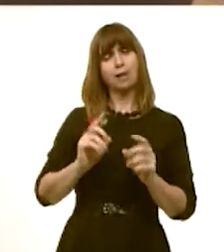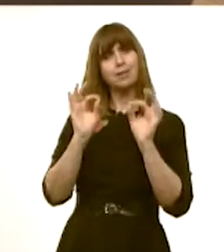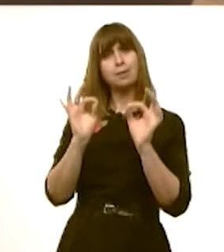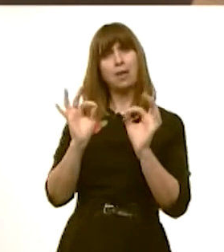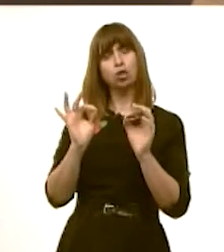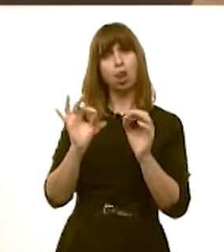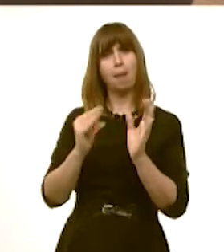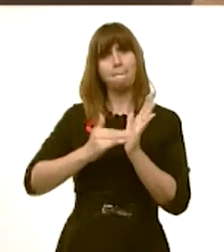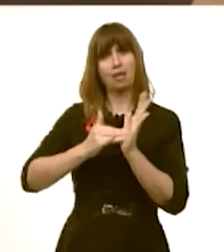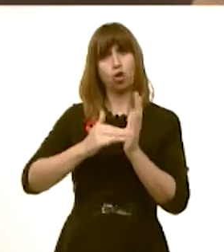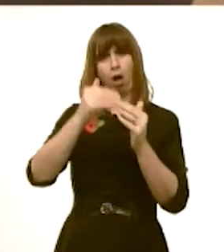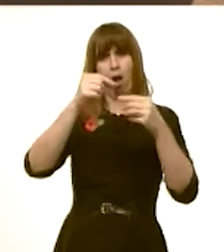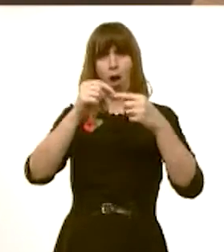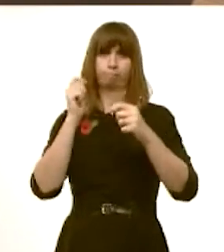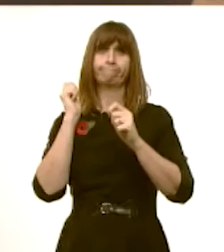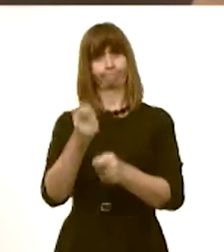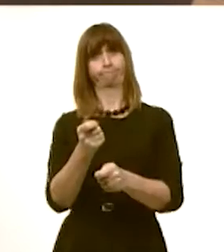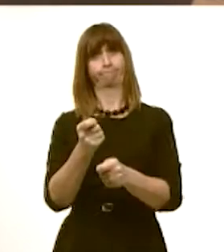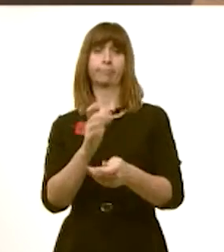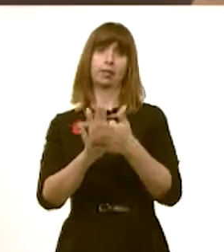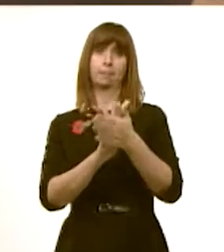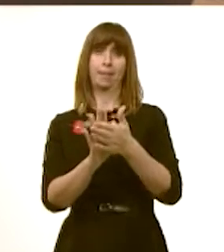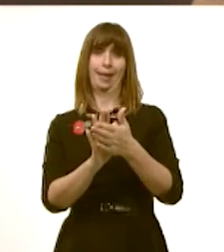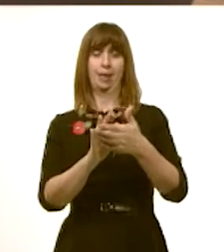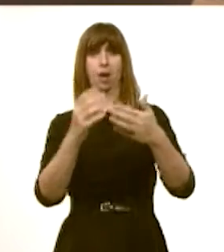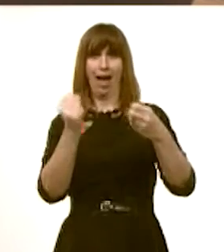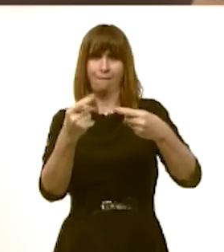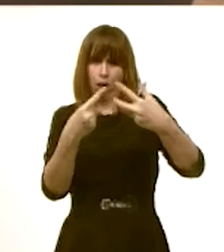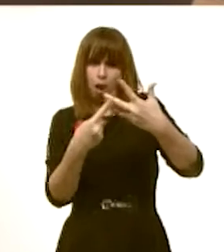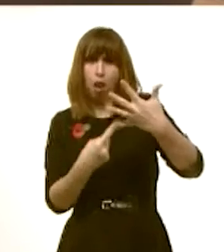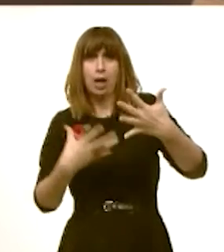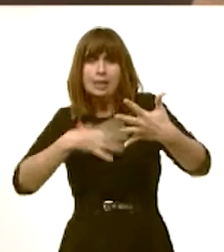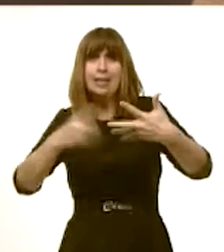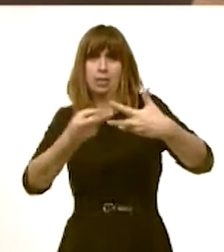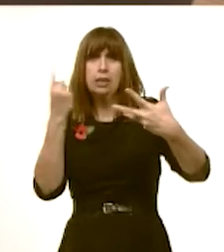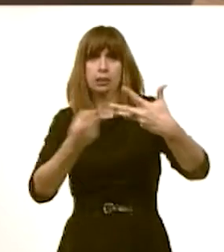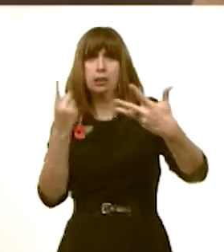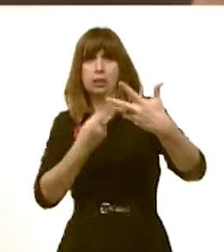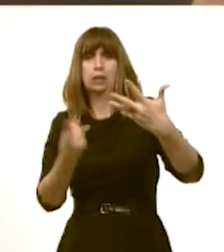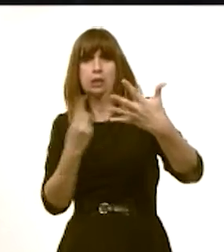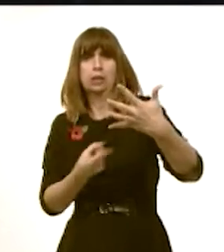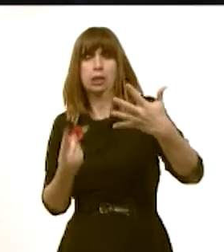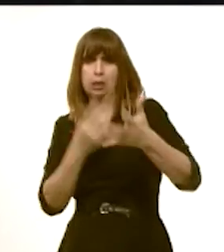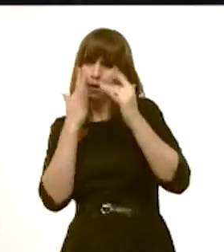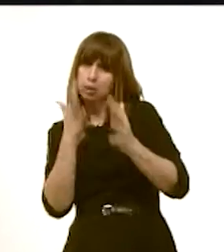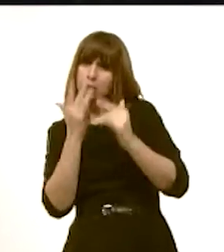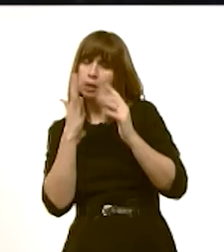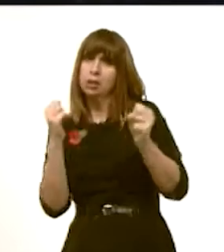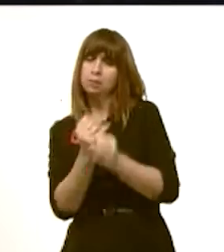Of course, under those measures, plans will be developed in order to ensure that the financial position is sustainable.